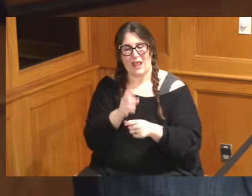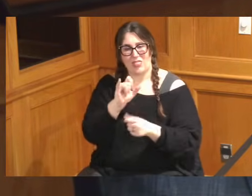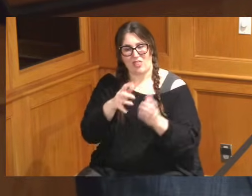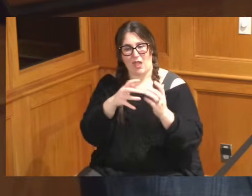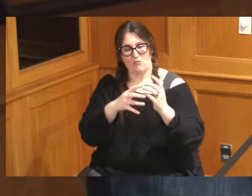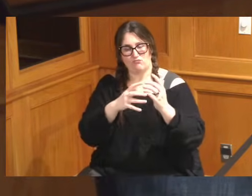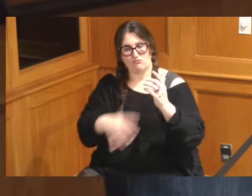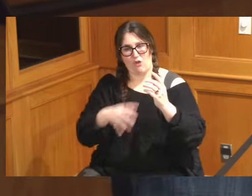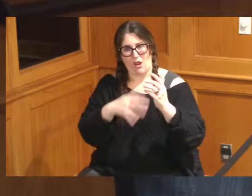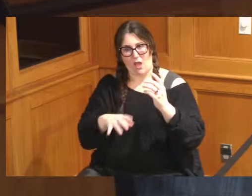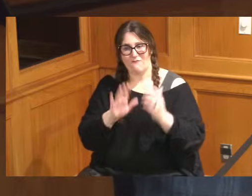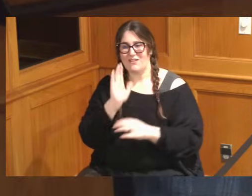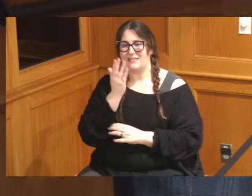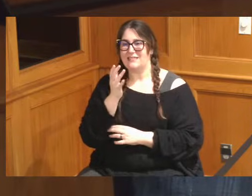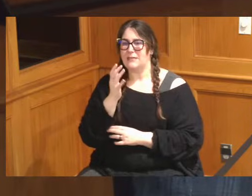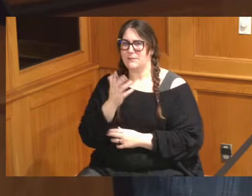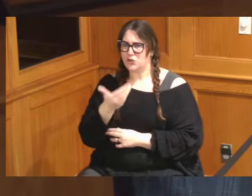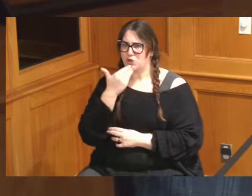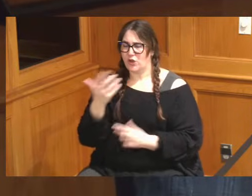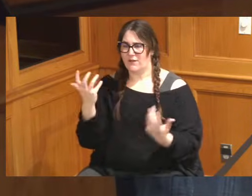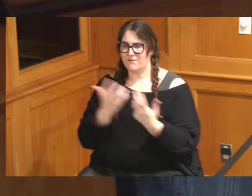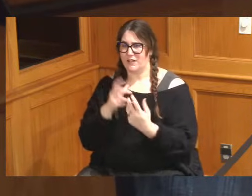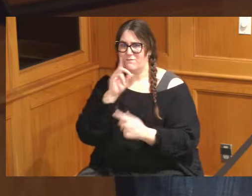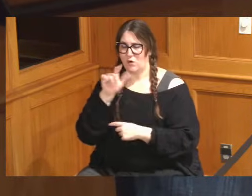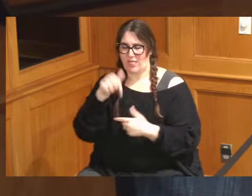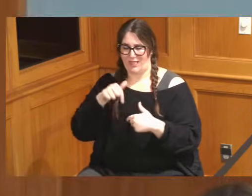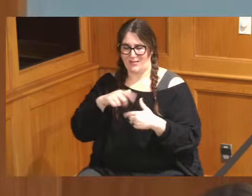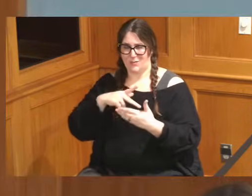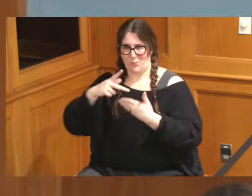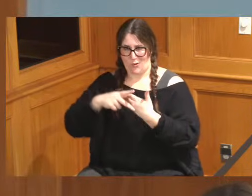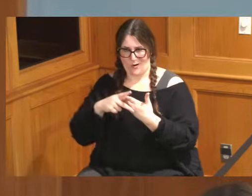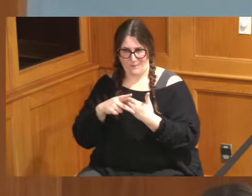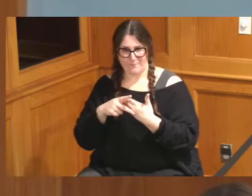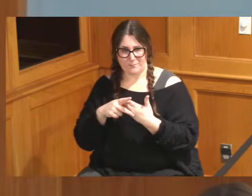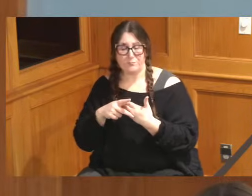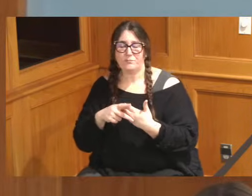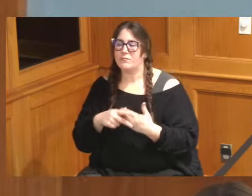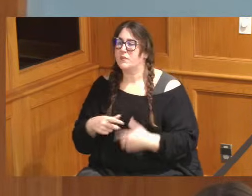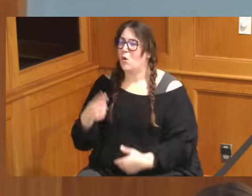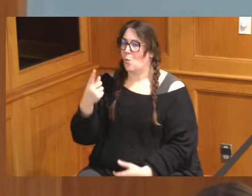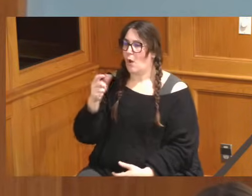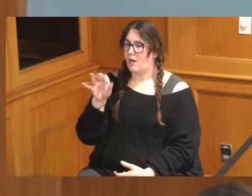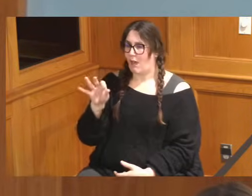would be a great fit for this program. So this is one of our initiatives and this is particularly